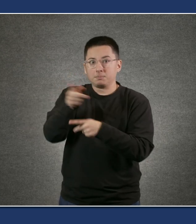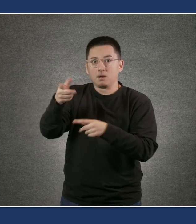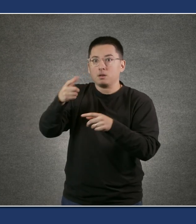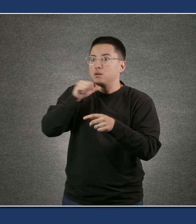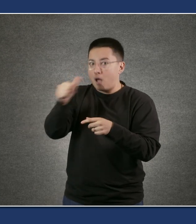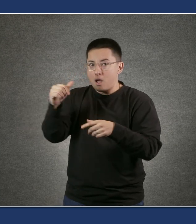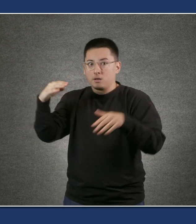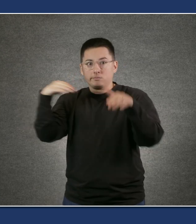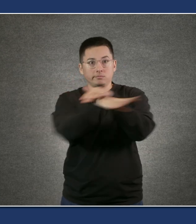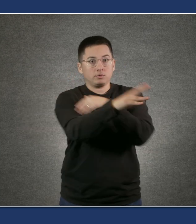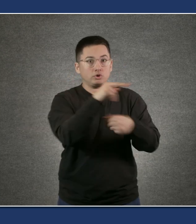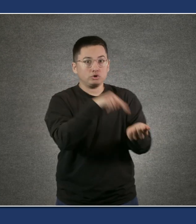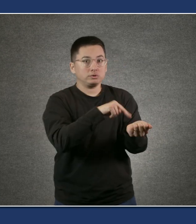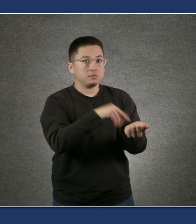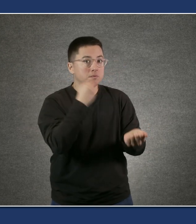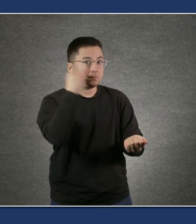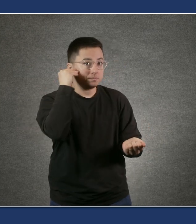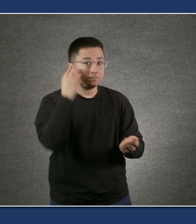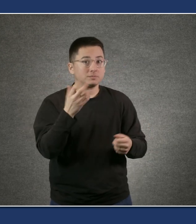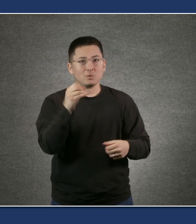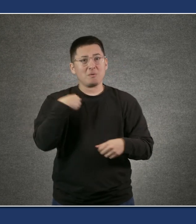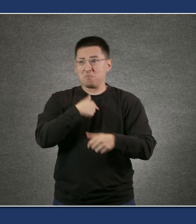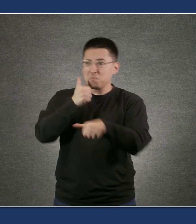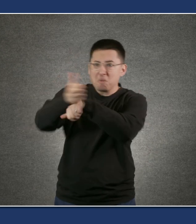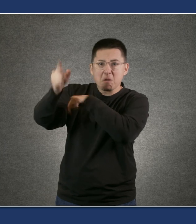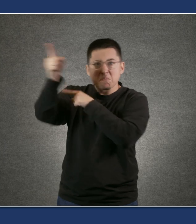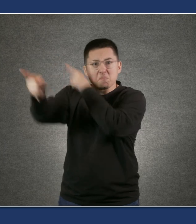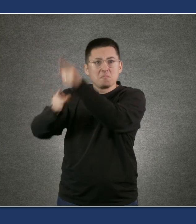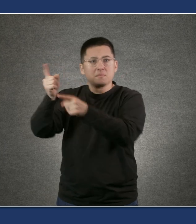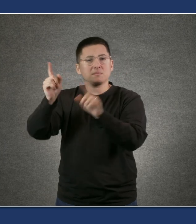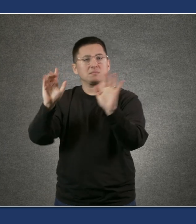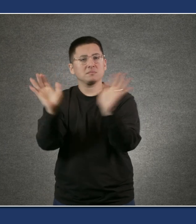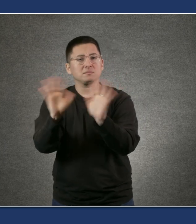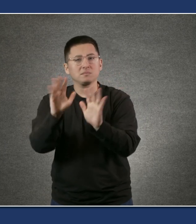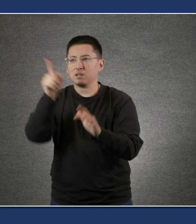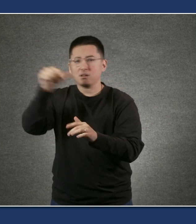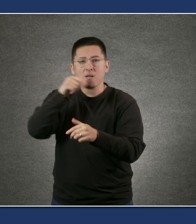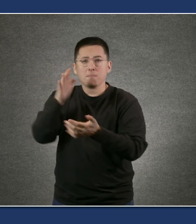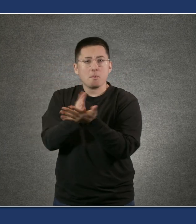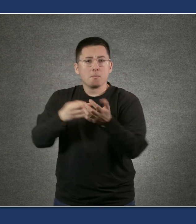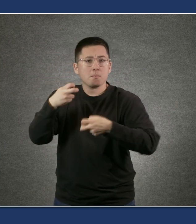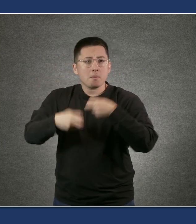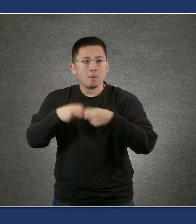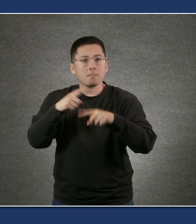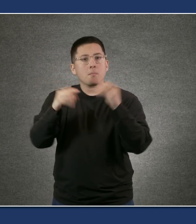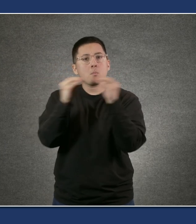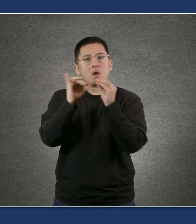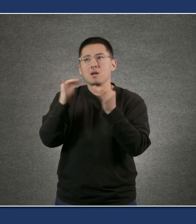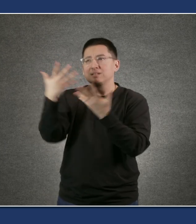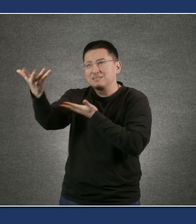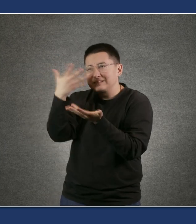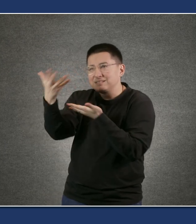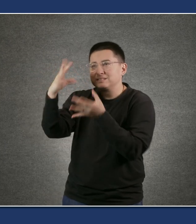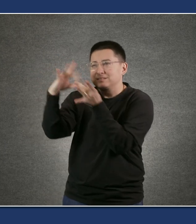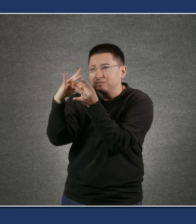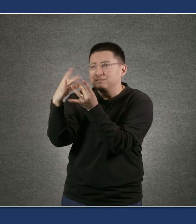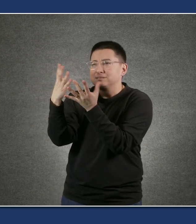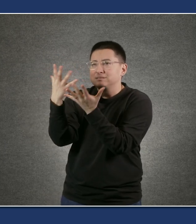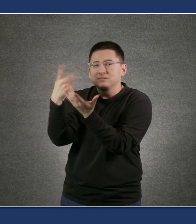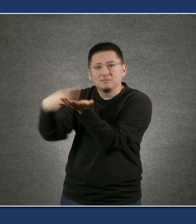seek to dialogue with them as partners as we pursue viable solutions to these barriers. I wish I had better news, friends,